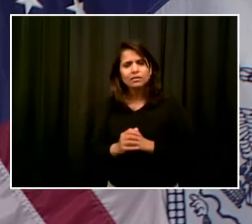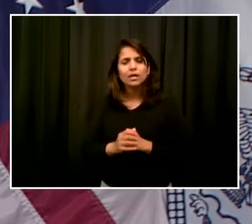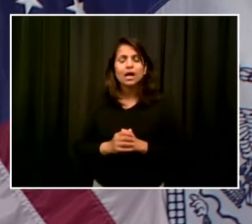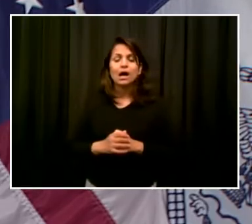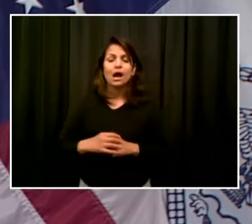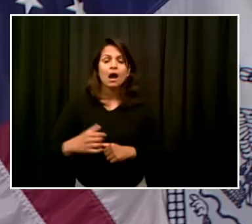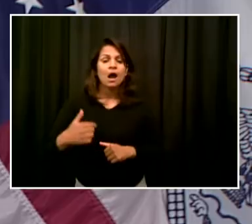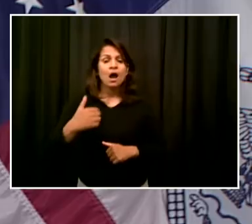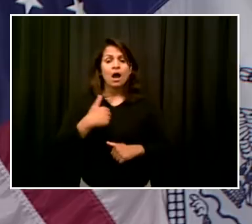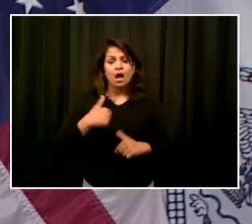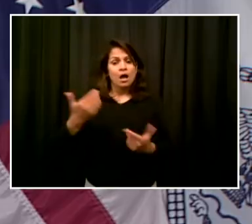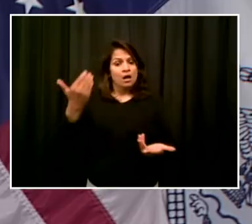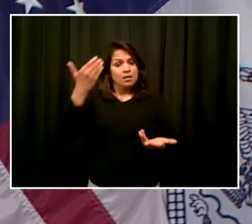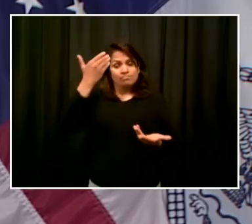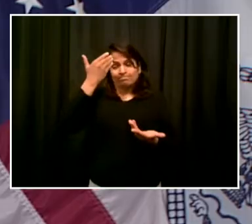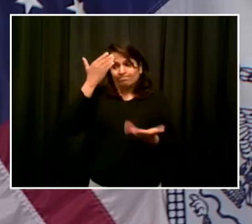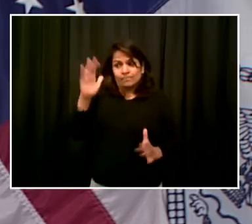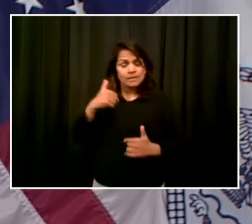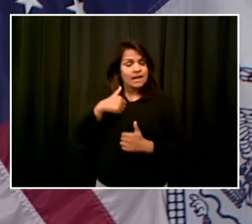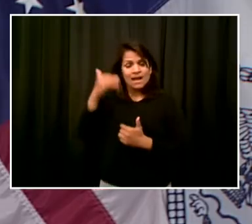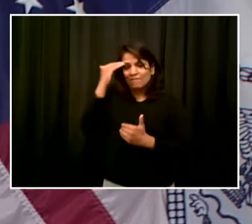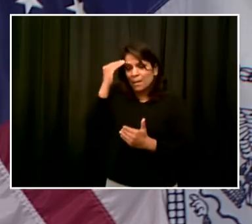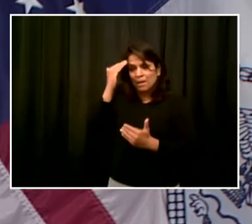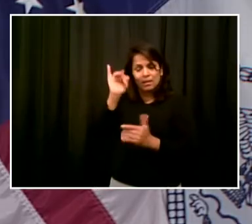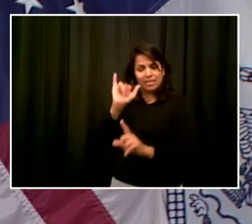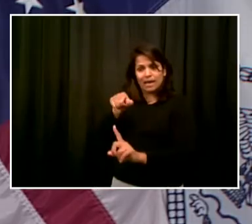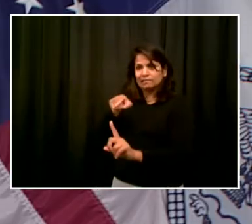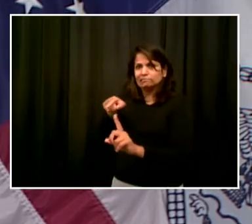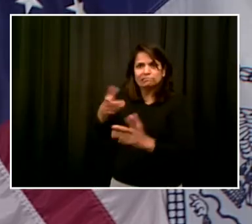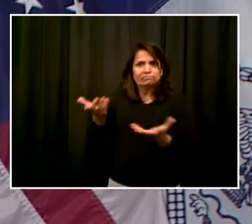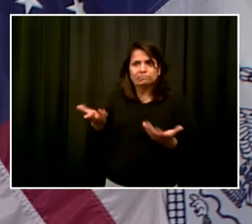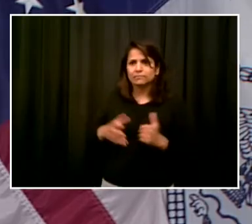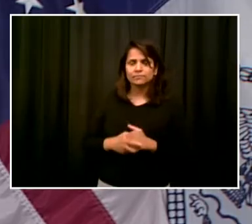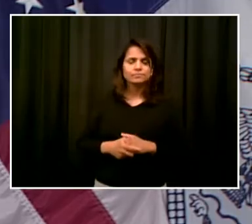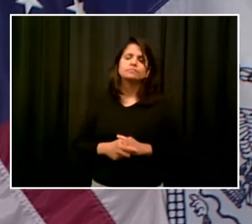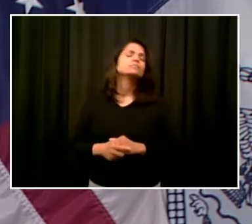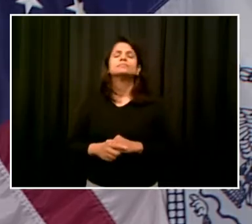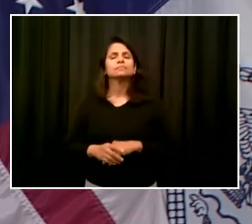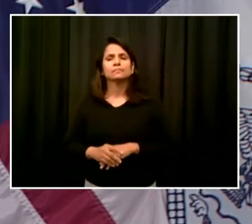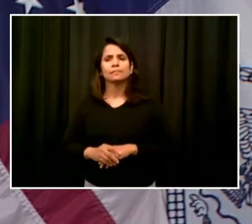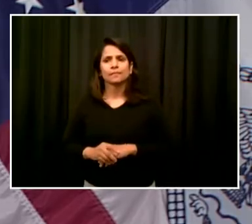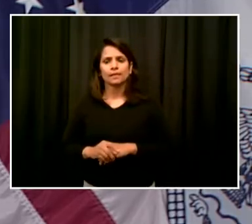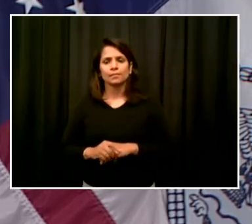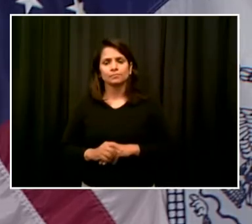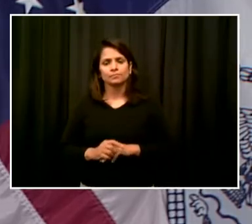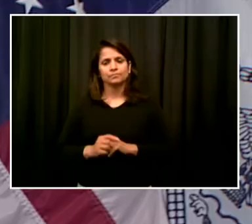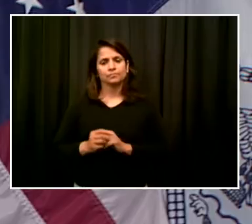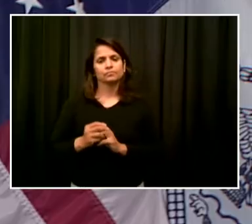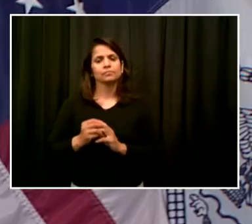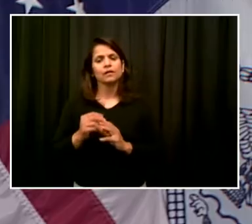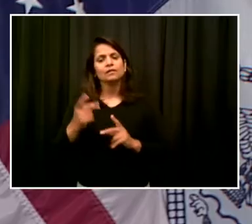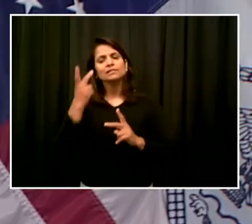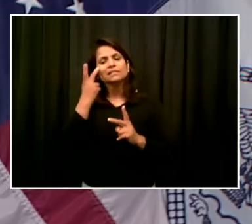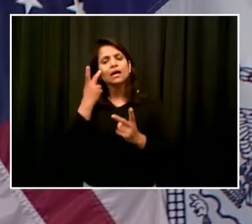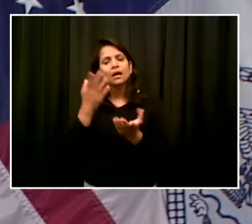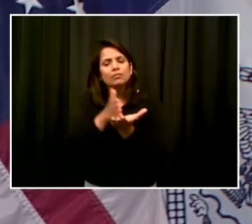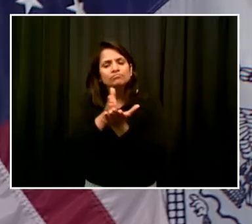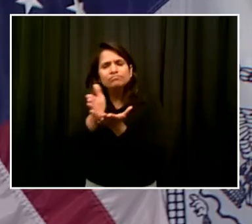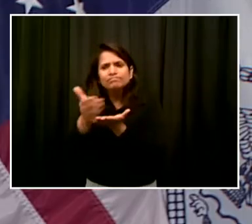OF ALLOW THE MENTION.